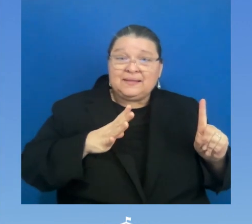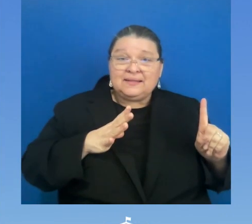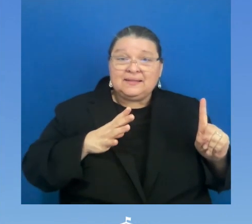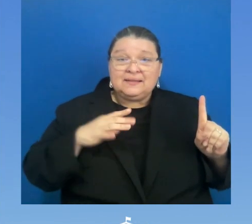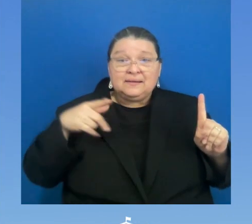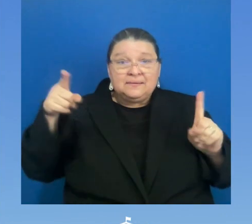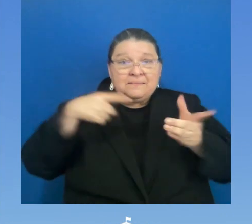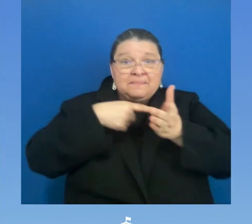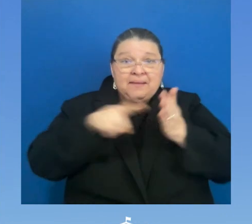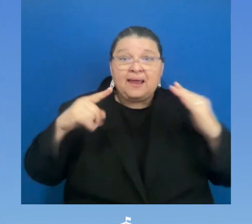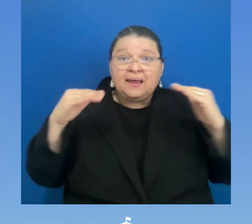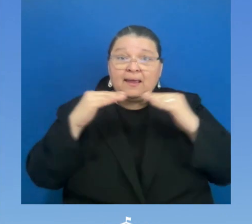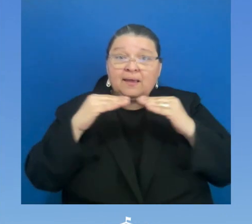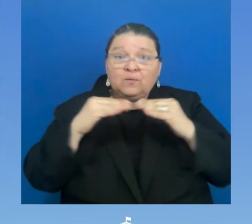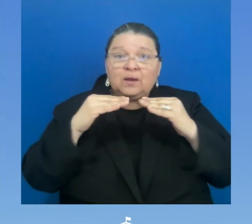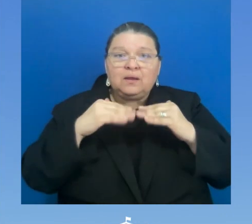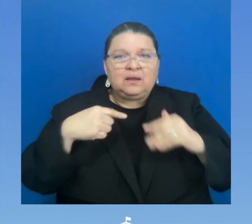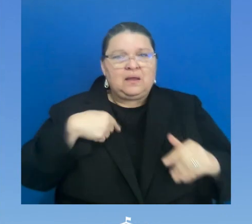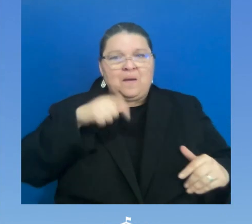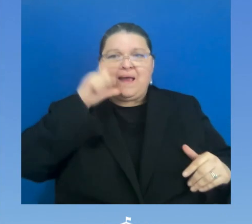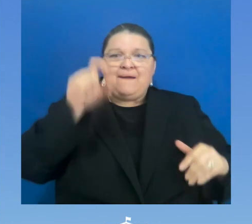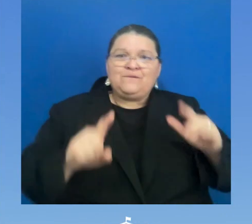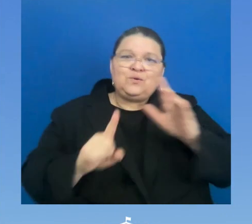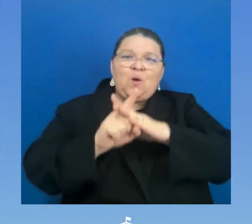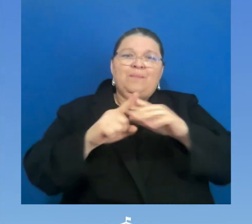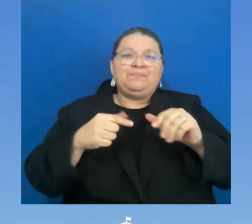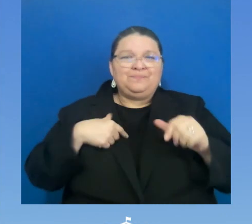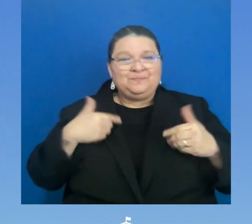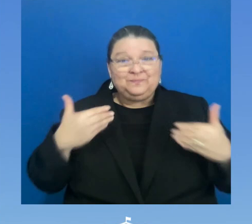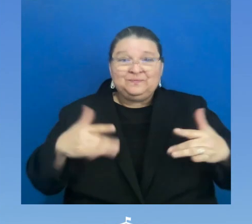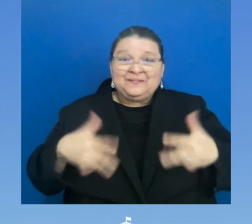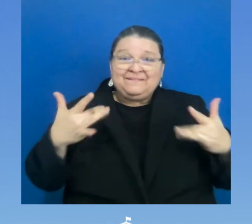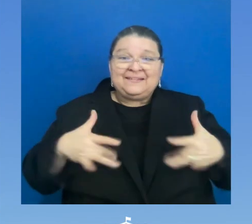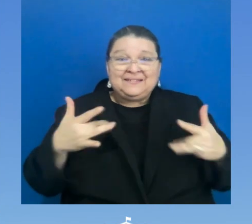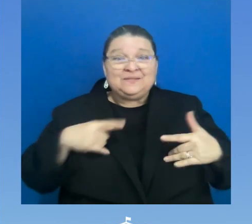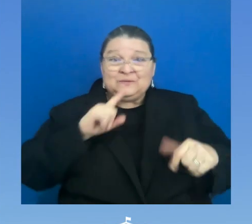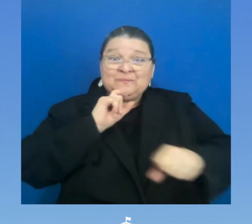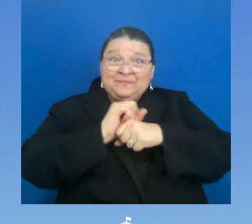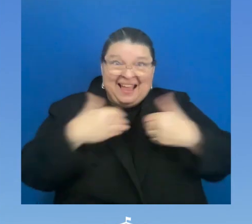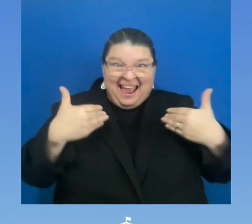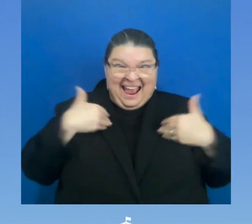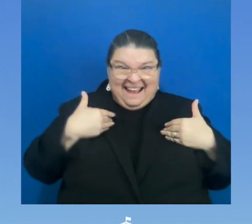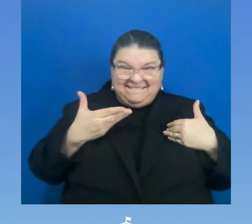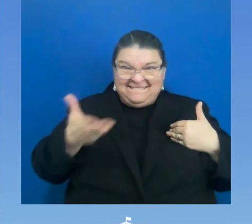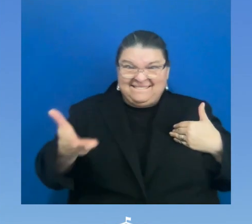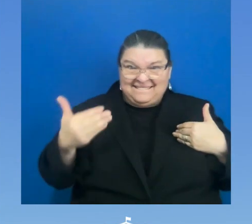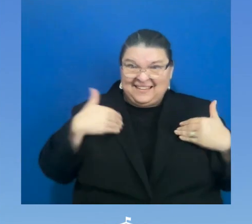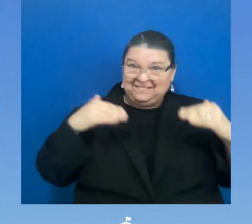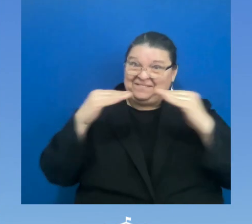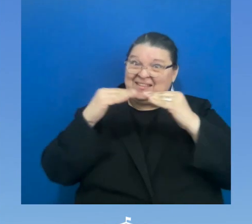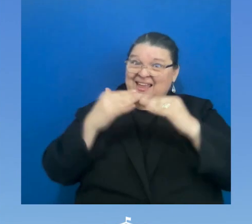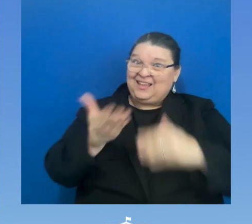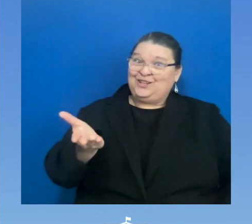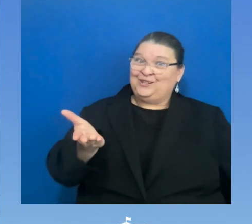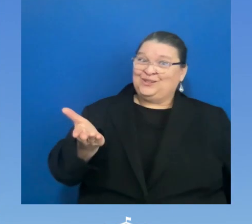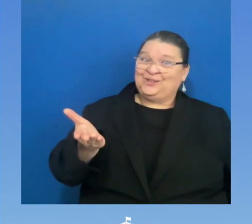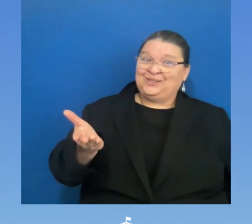She's absolutely right and what her words were. For too long, our economy has rested too much on unpaid or underpaid women.